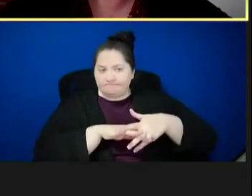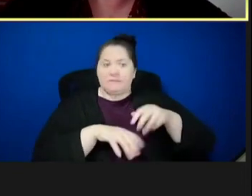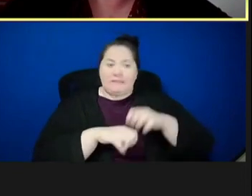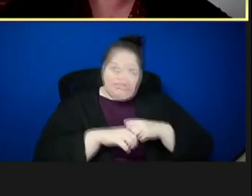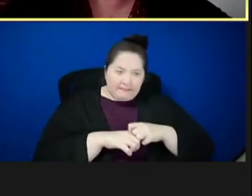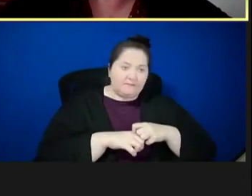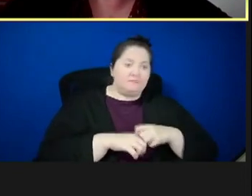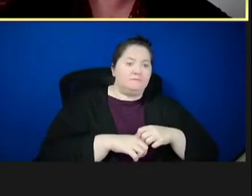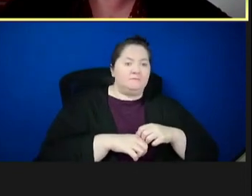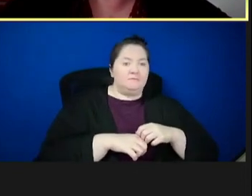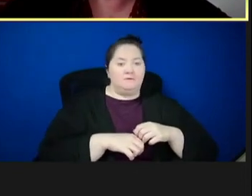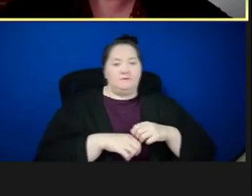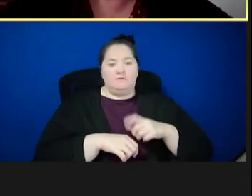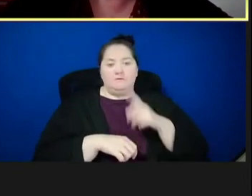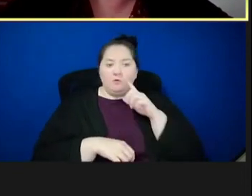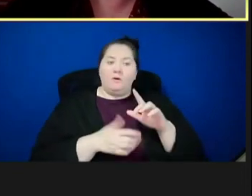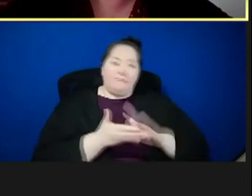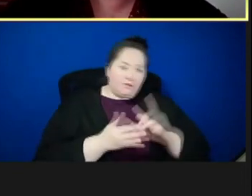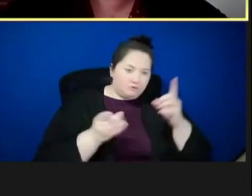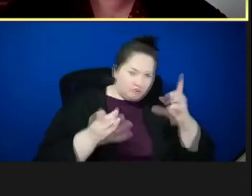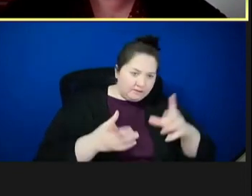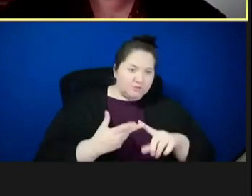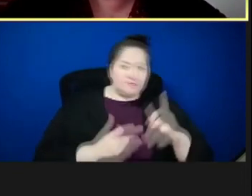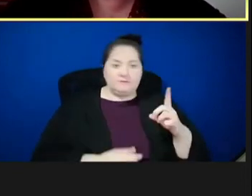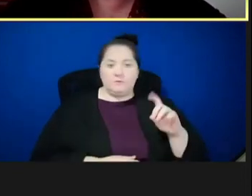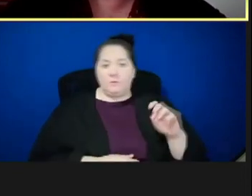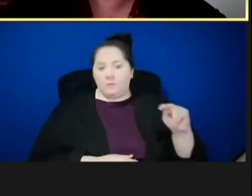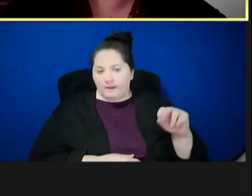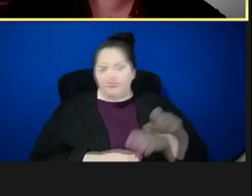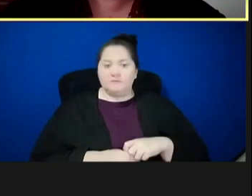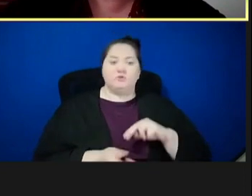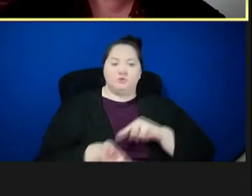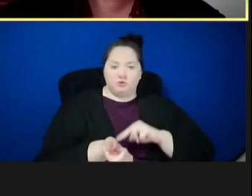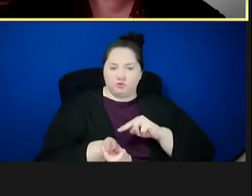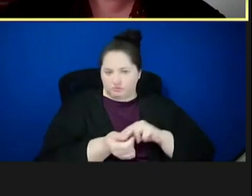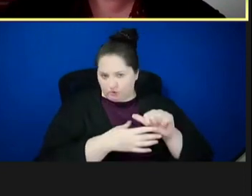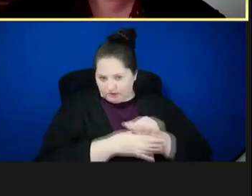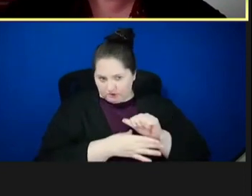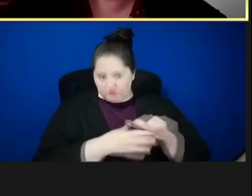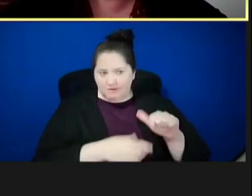including how to build trust, is a key component of success for our quality improvement pilots.